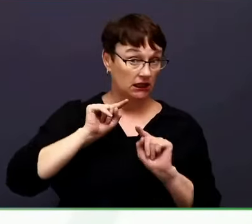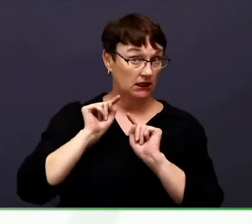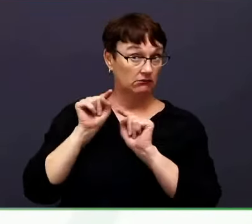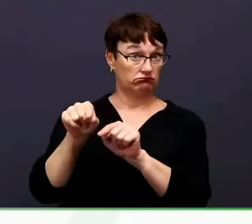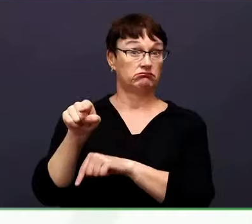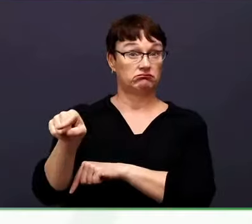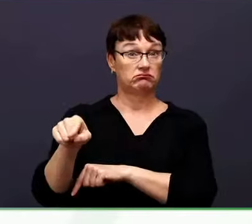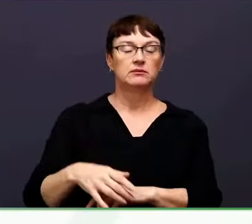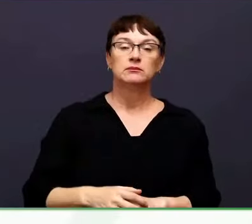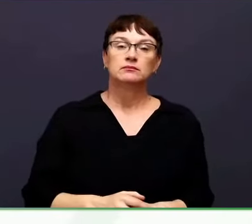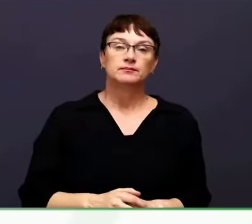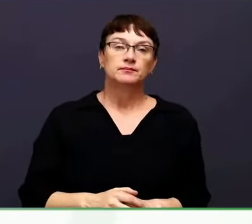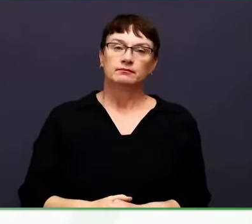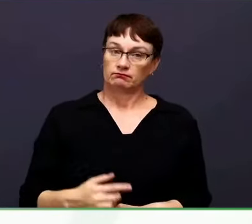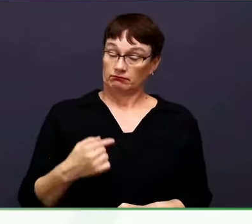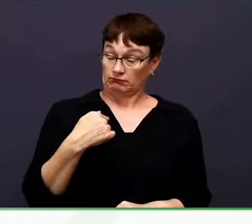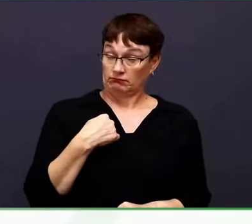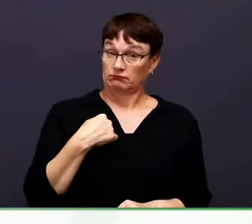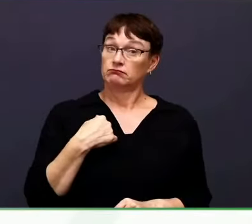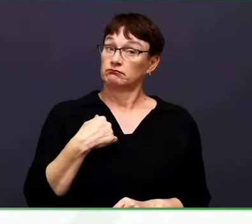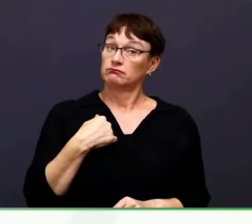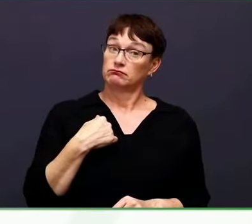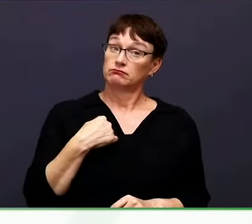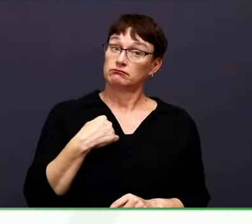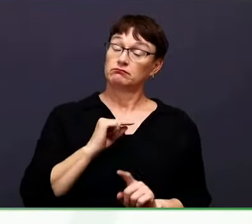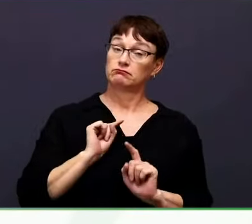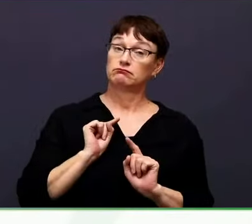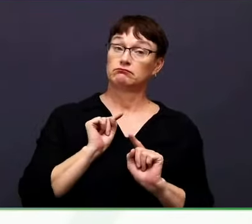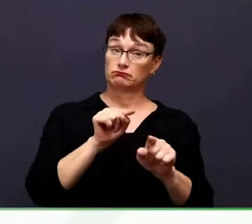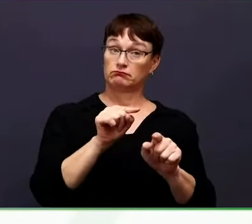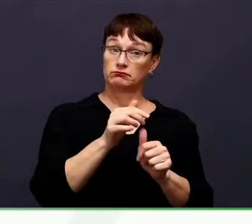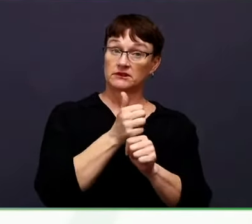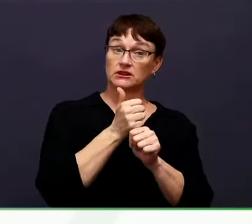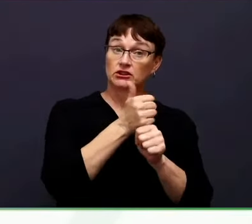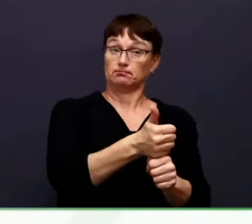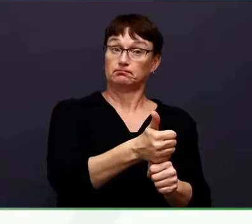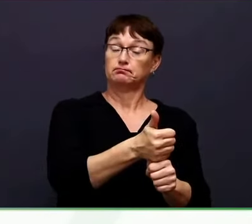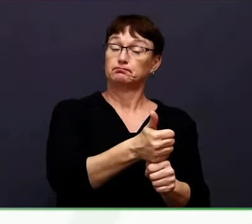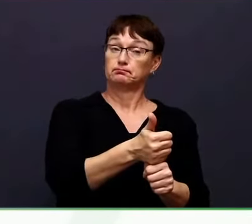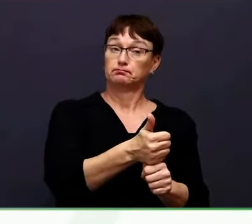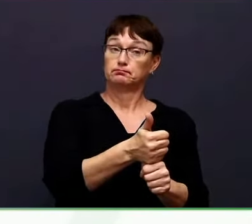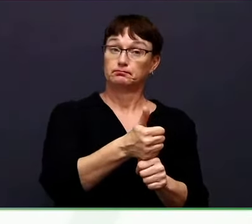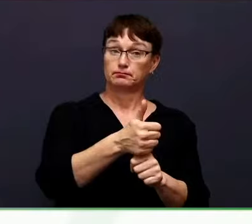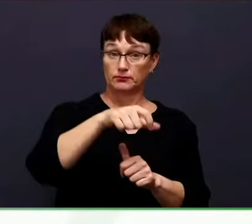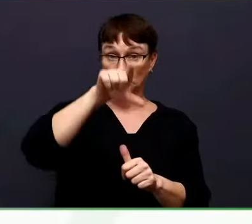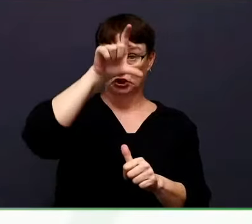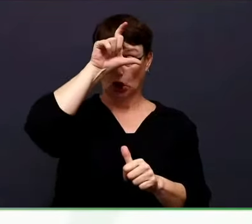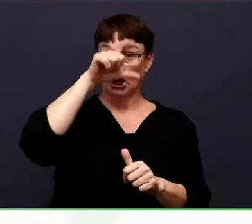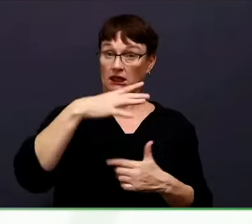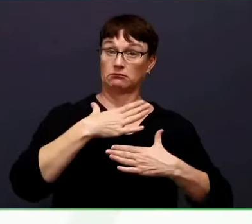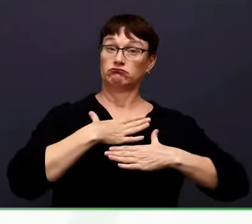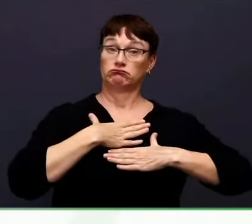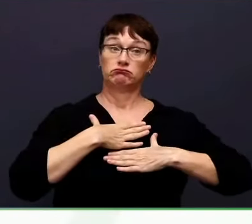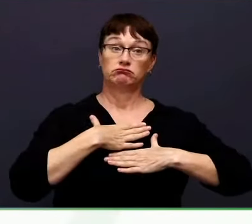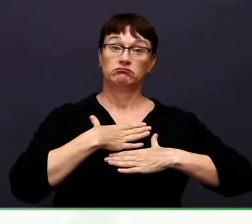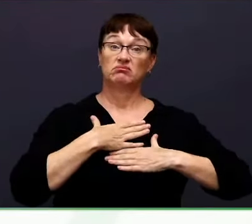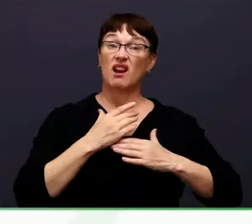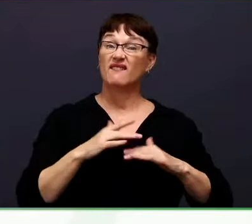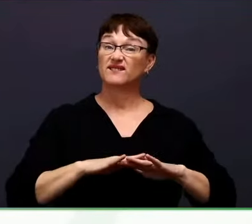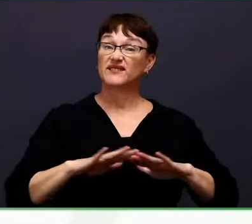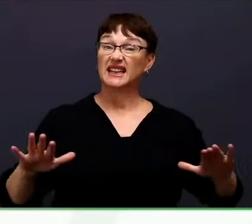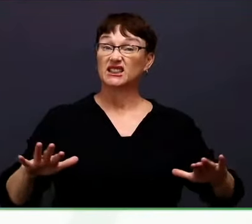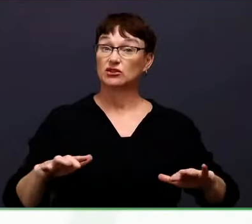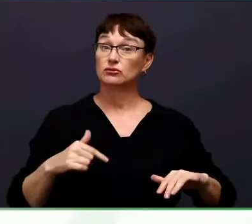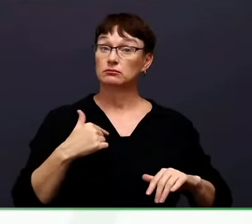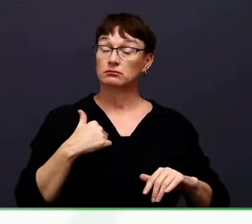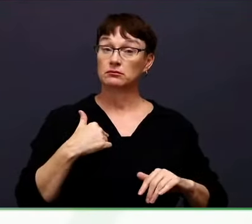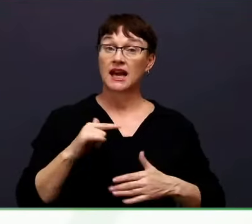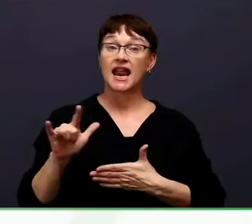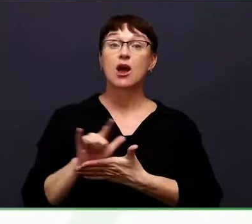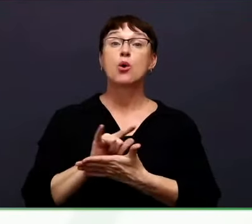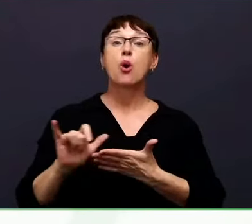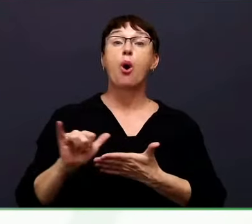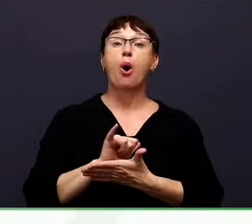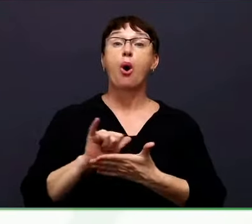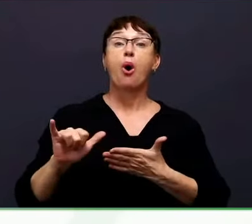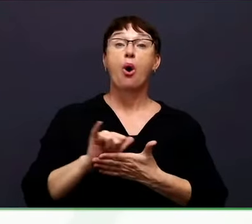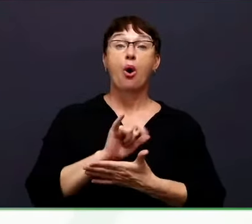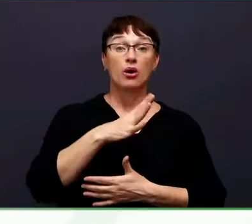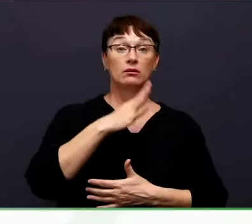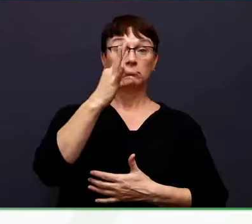I was taken to the New York to speak at the World Congress.